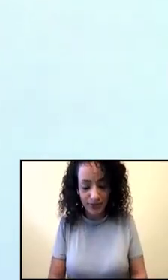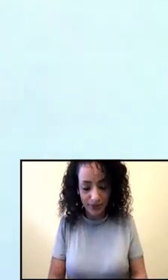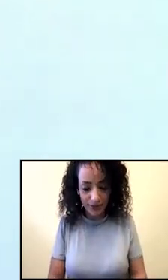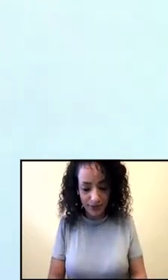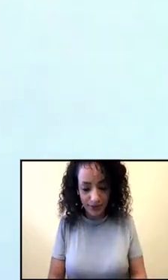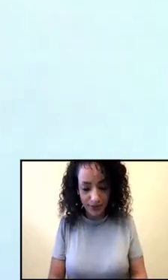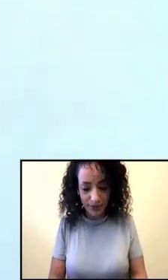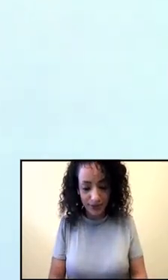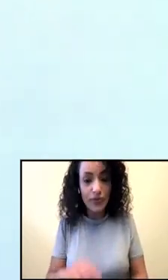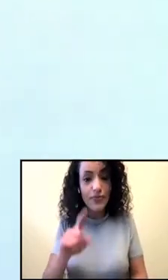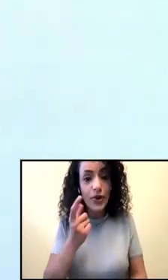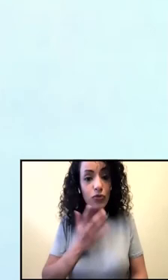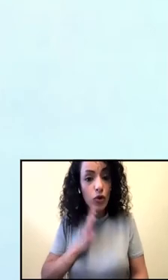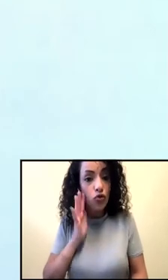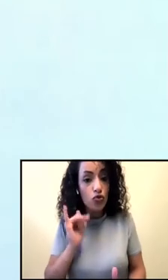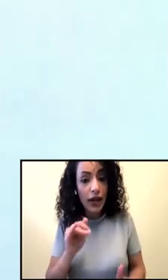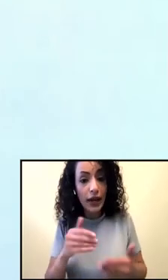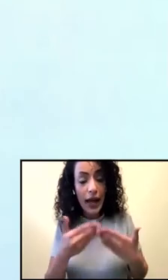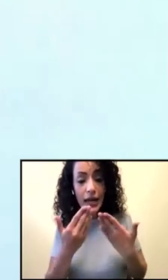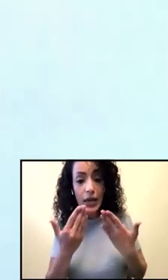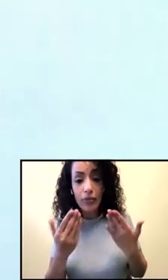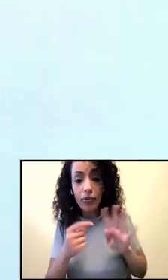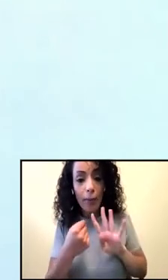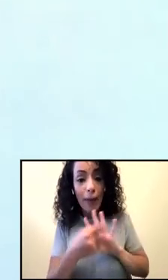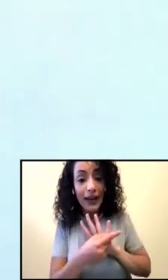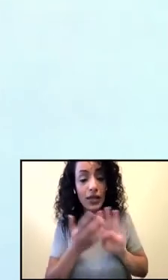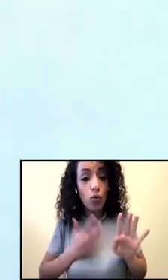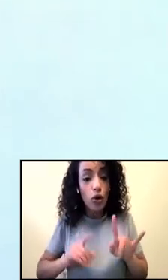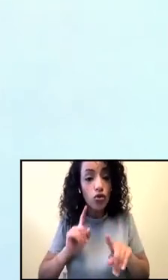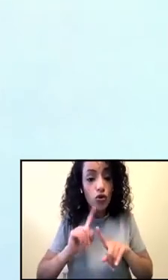in case anyone else in the panel wants to respond to what Aanchal was saying.